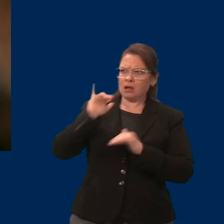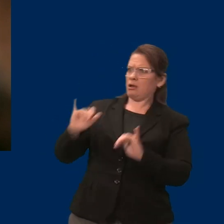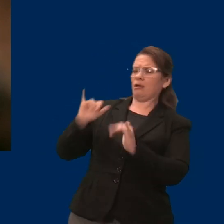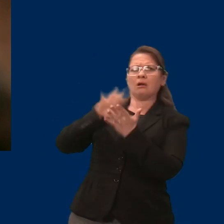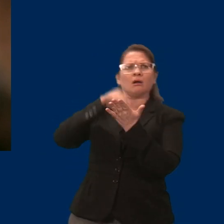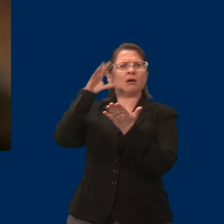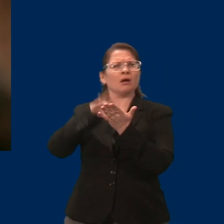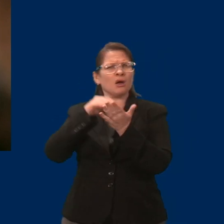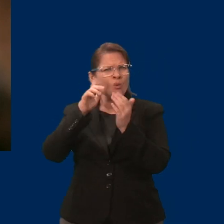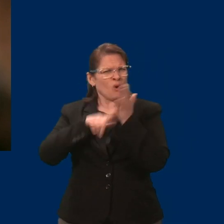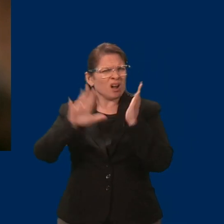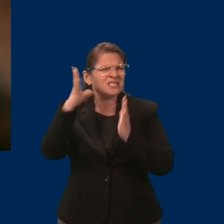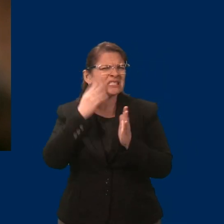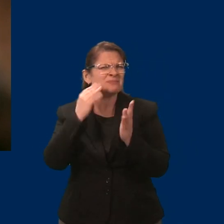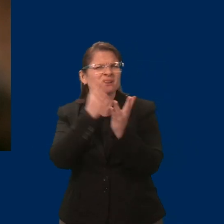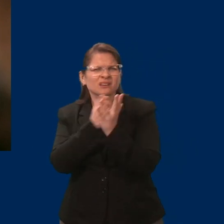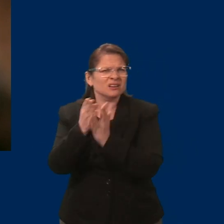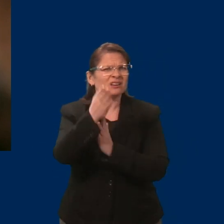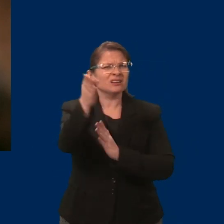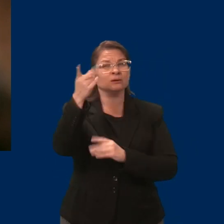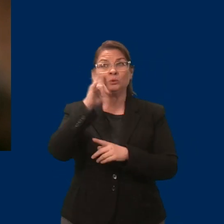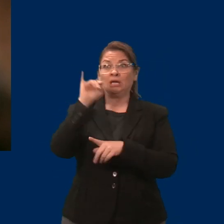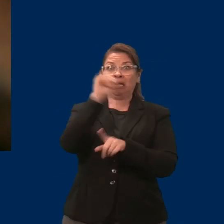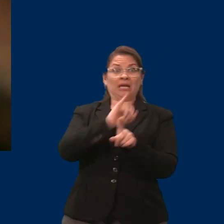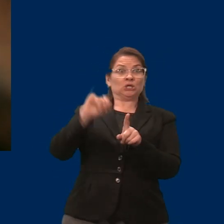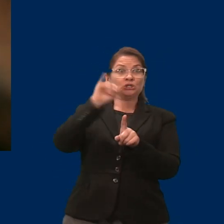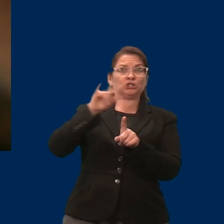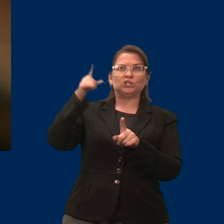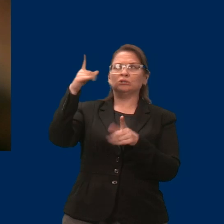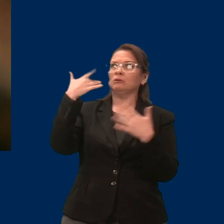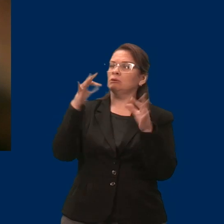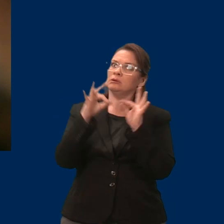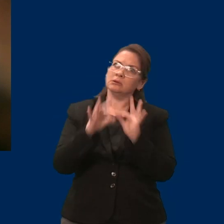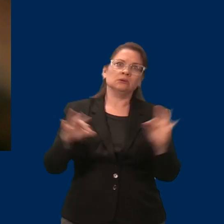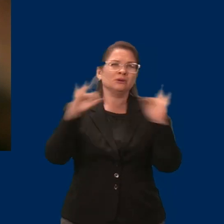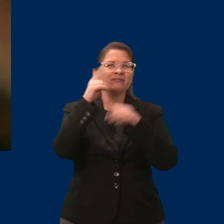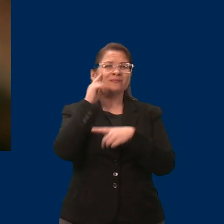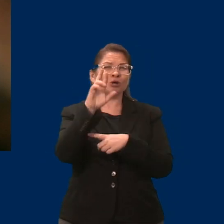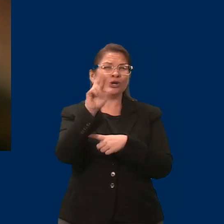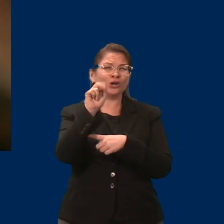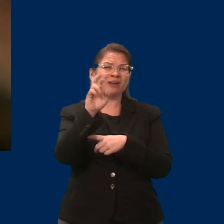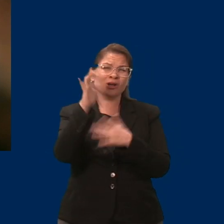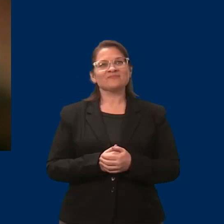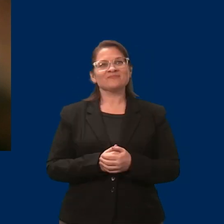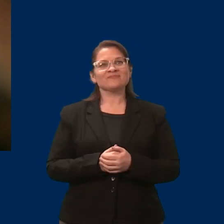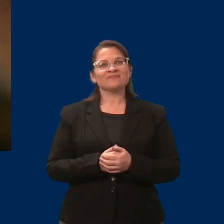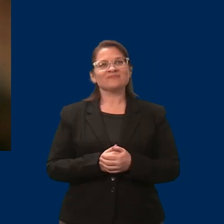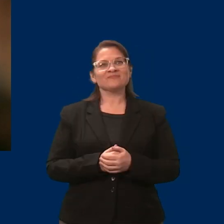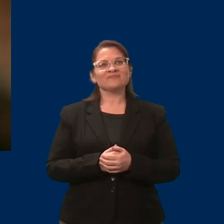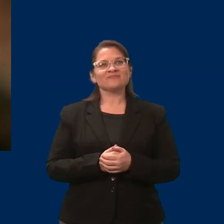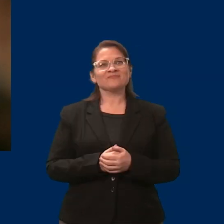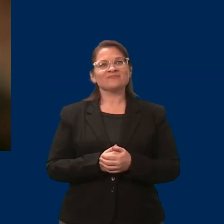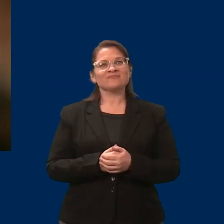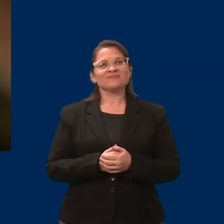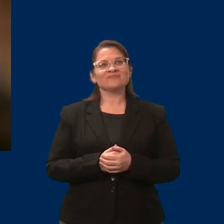access for rare diseases. Erica and Representative Reyer, please introduce yourself and provide